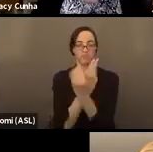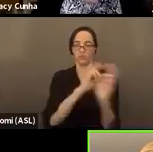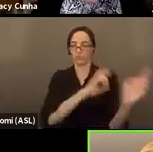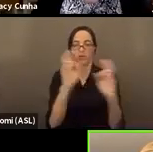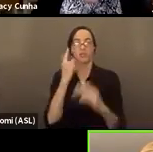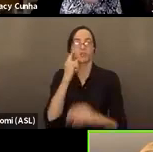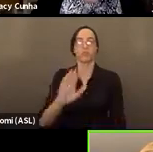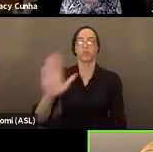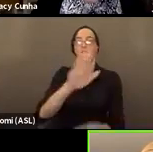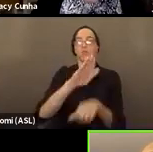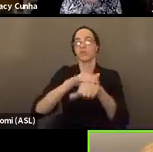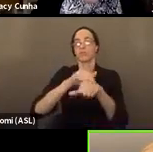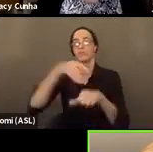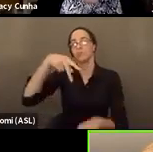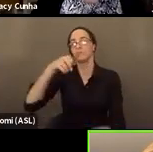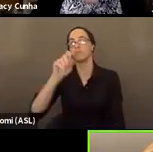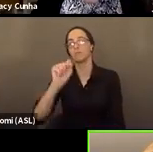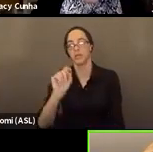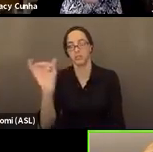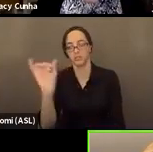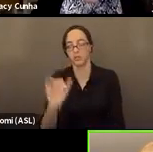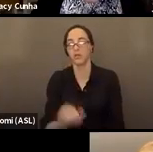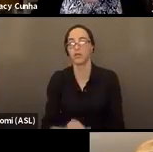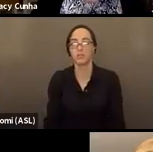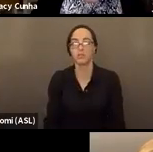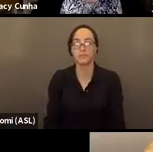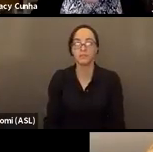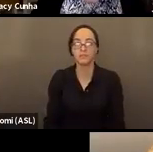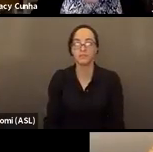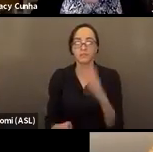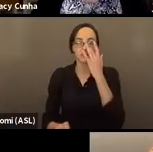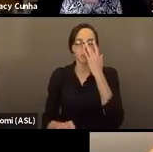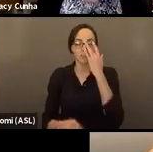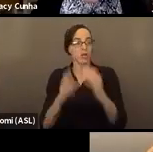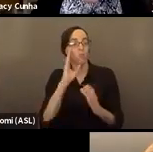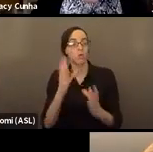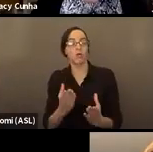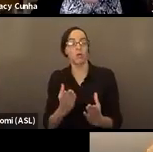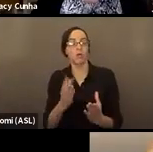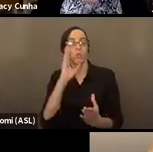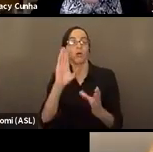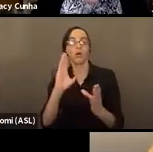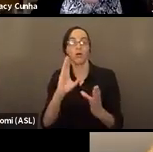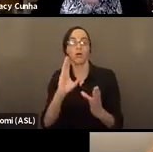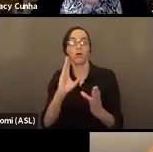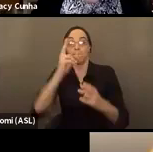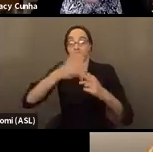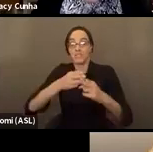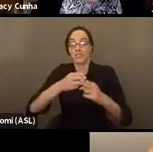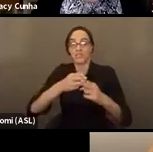and oh and that's great bring up earthquakes we need to start people said oh don't even go there